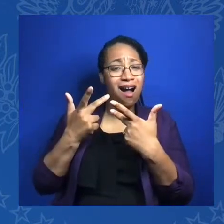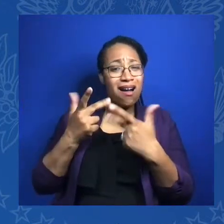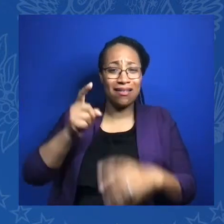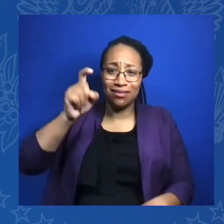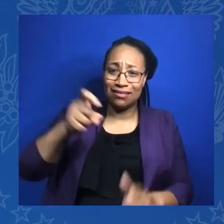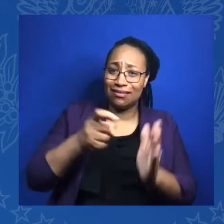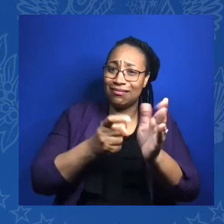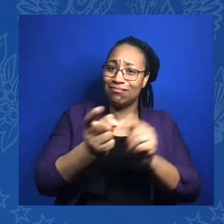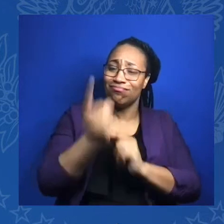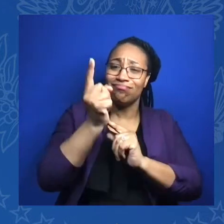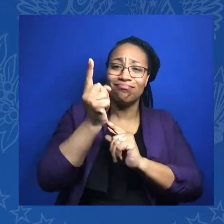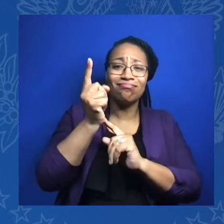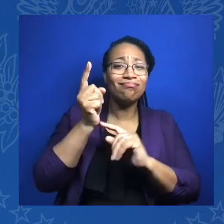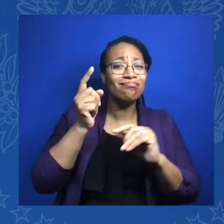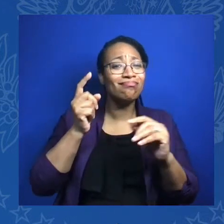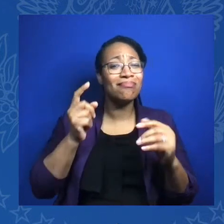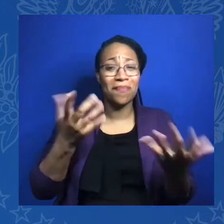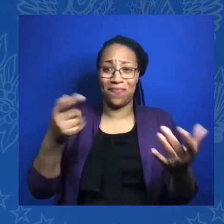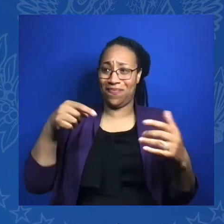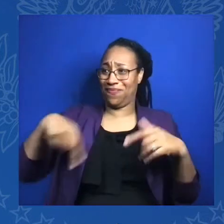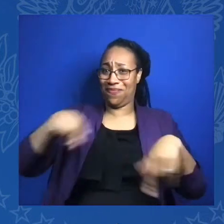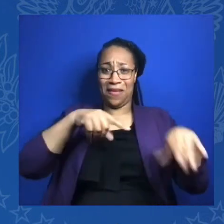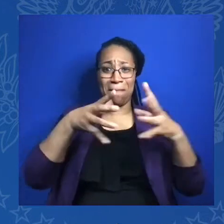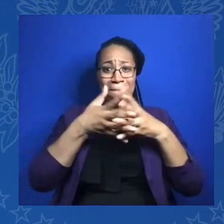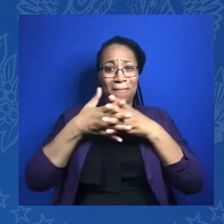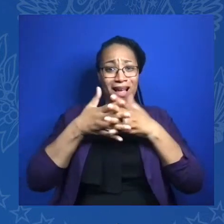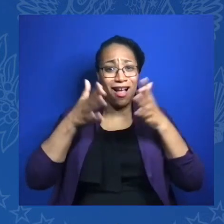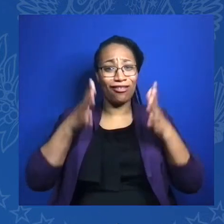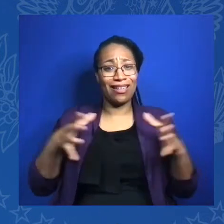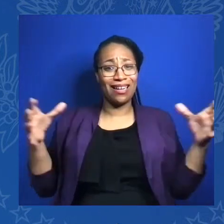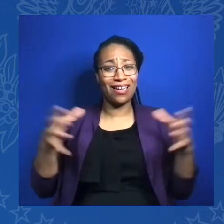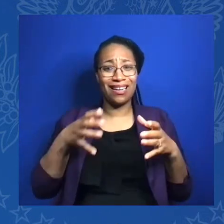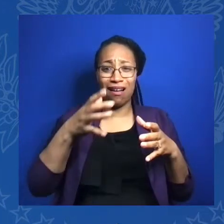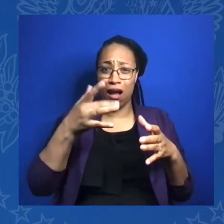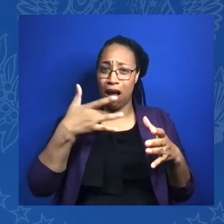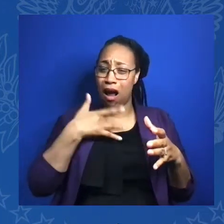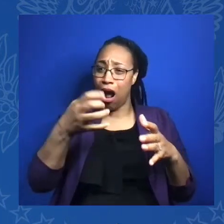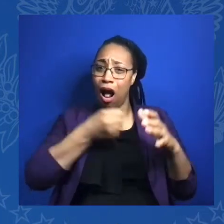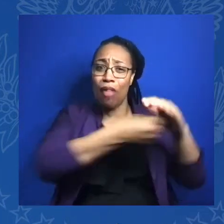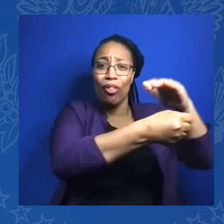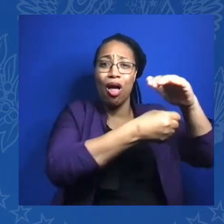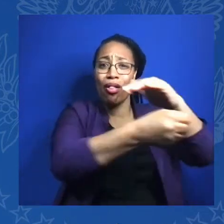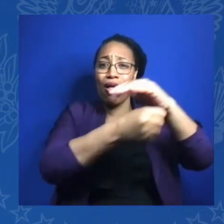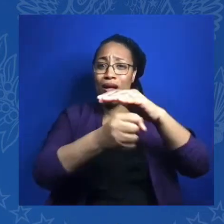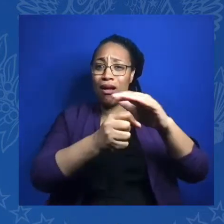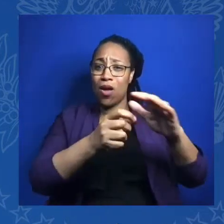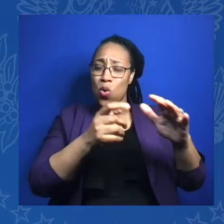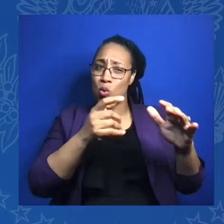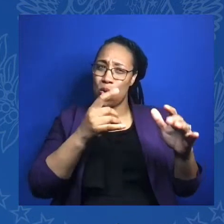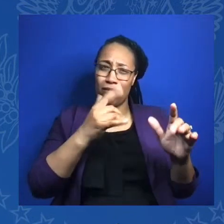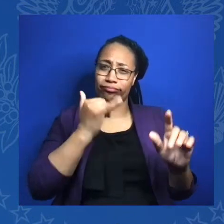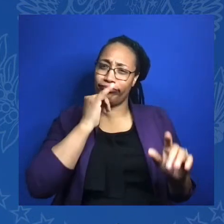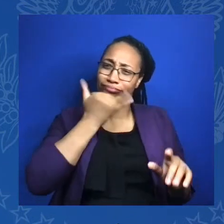Paul Whelan -- unjustly held in Russia for more than four years, whose brave sister I've met with